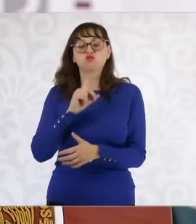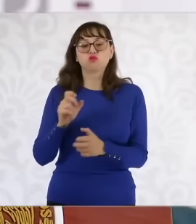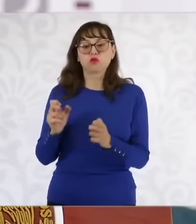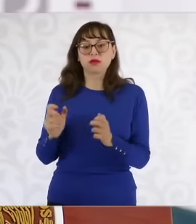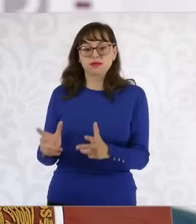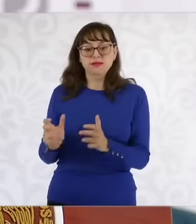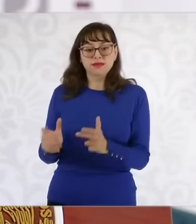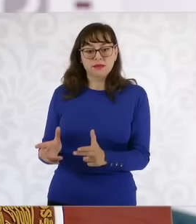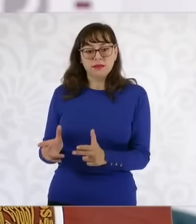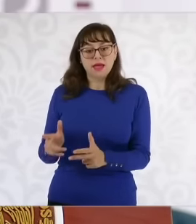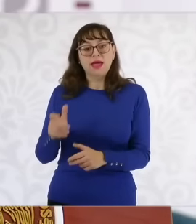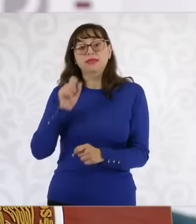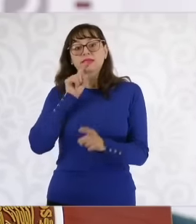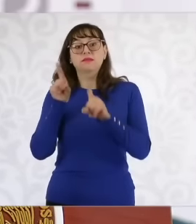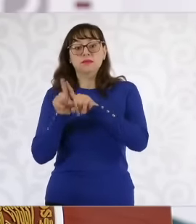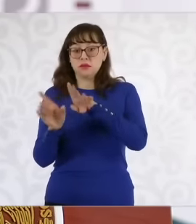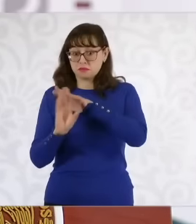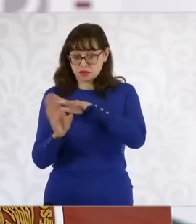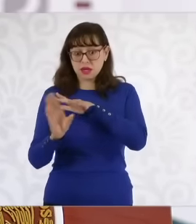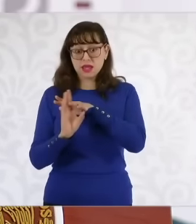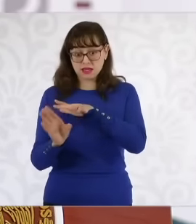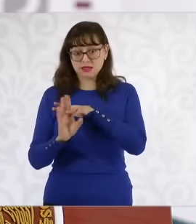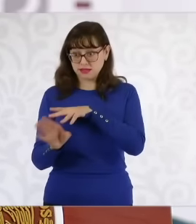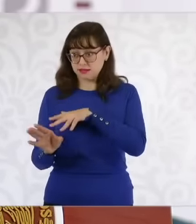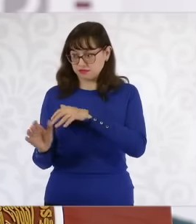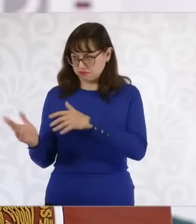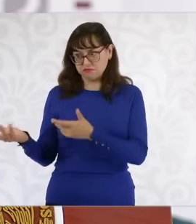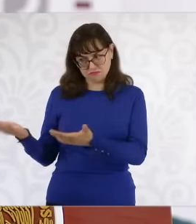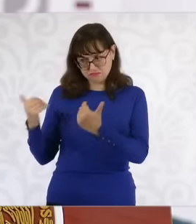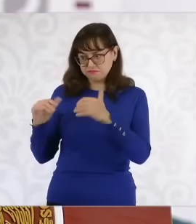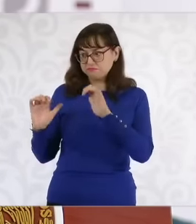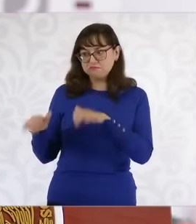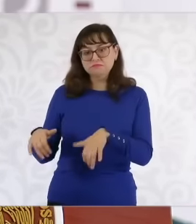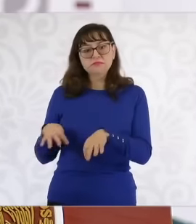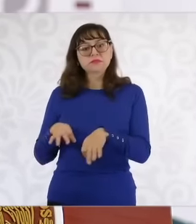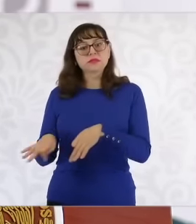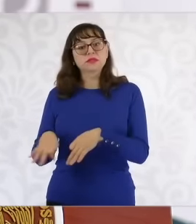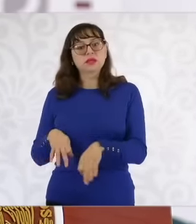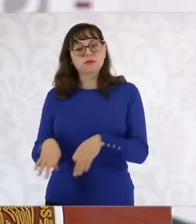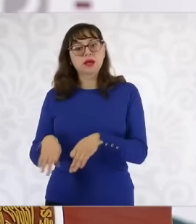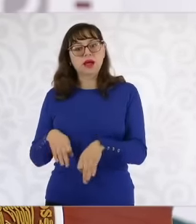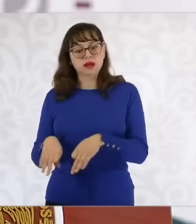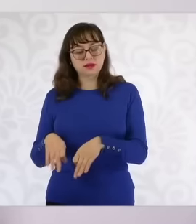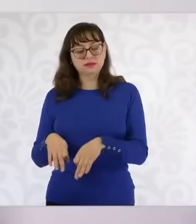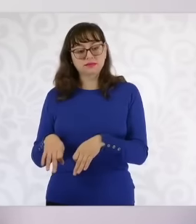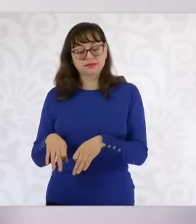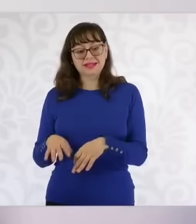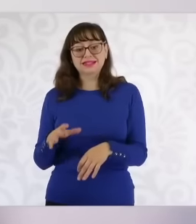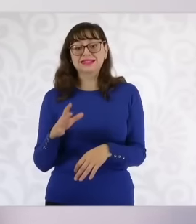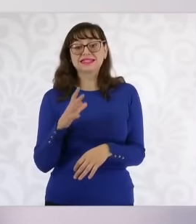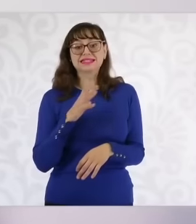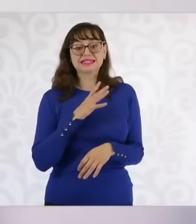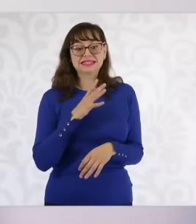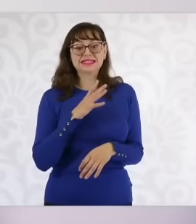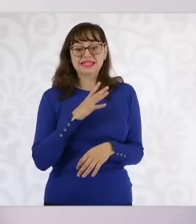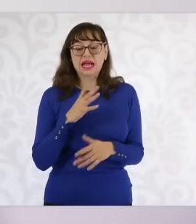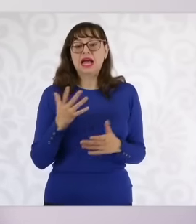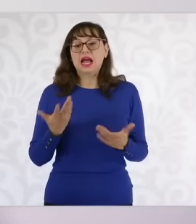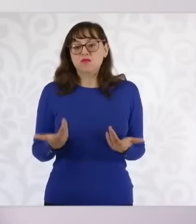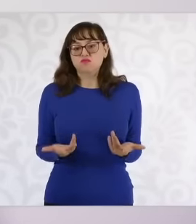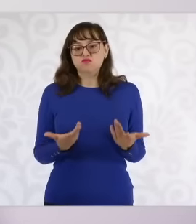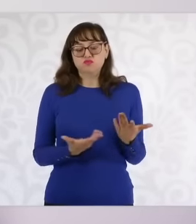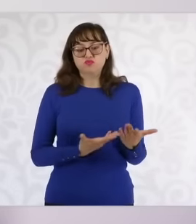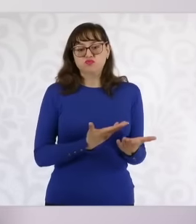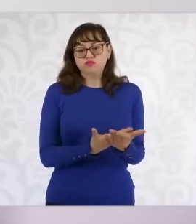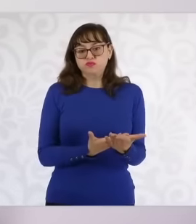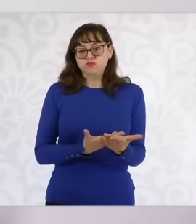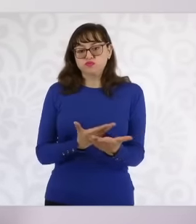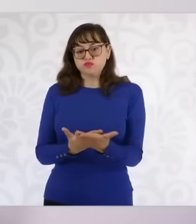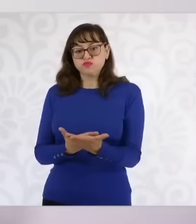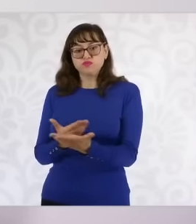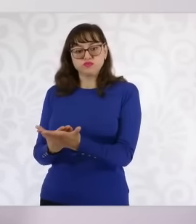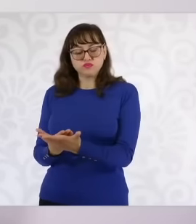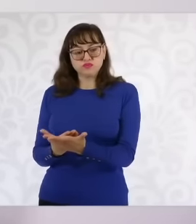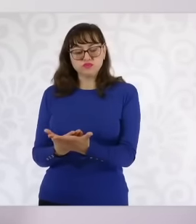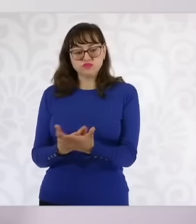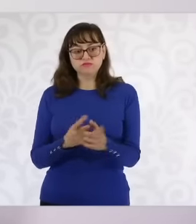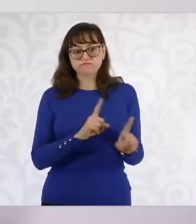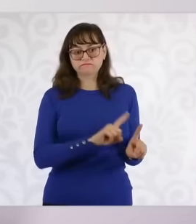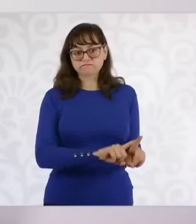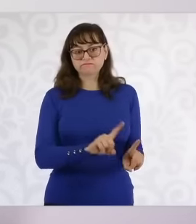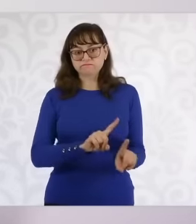as well as for migrants and there are already a series of established approaches and I talked about it when